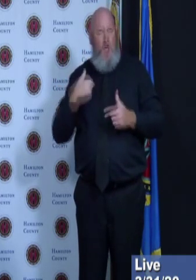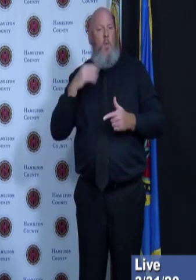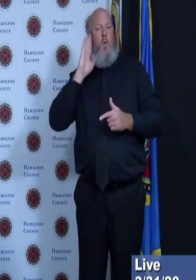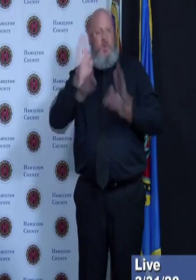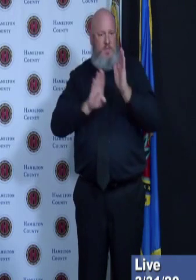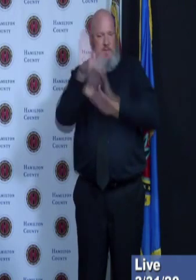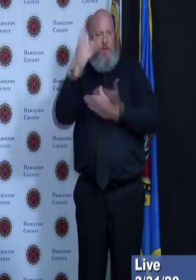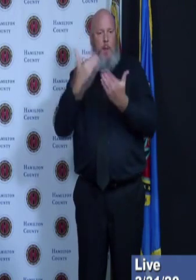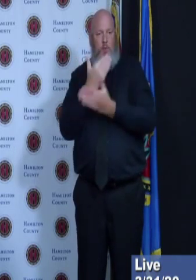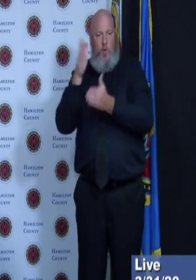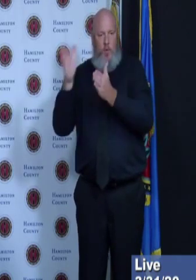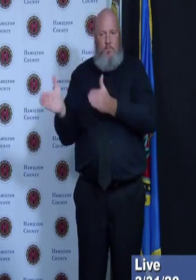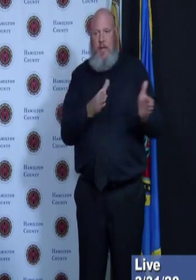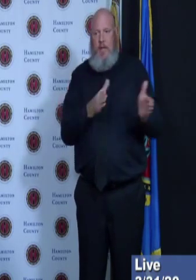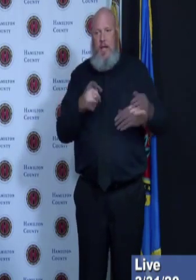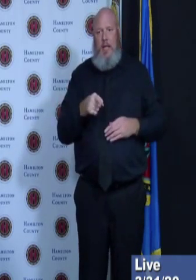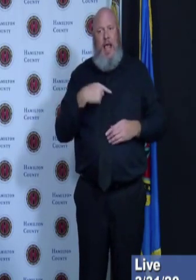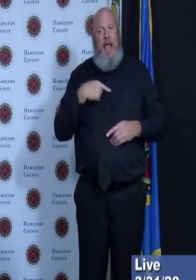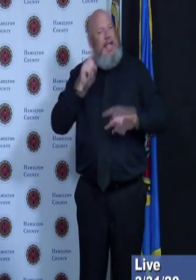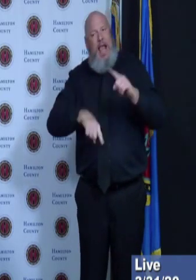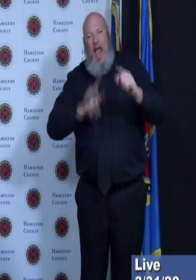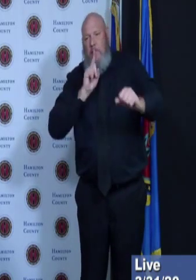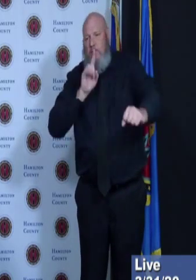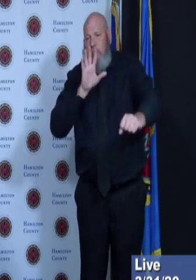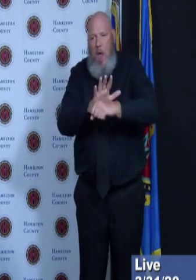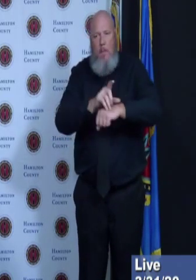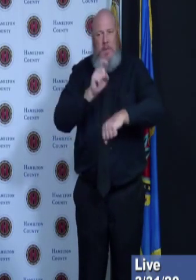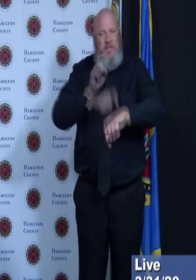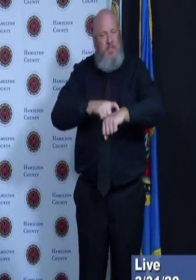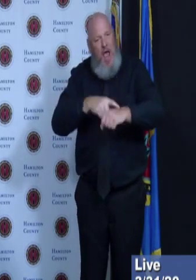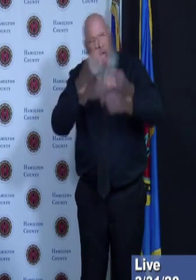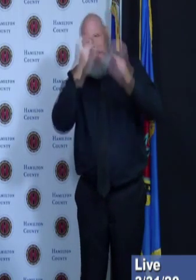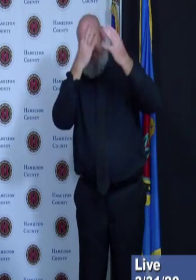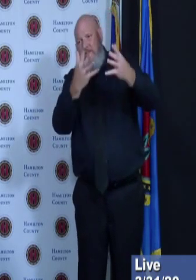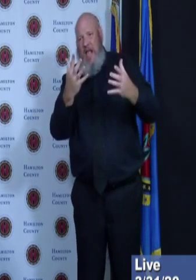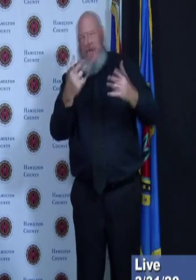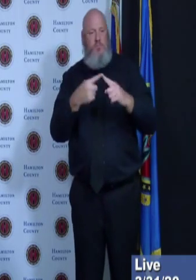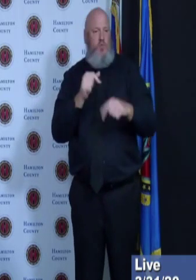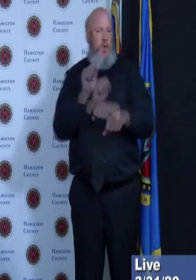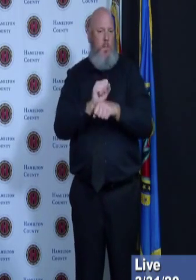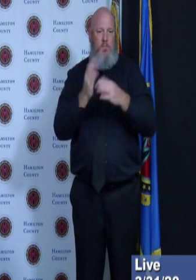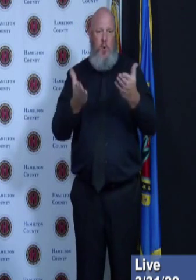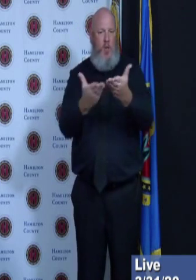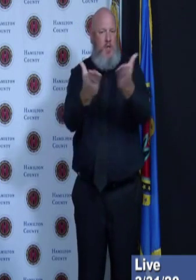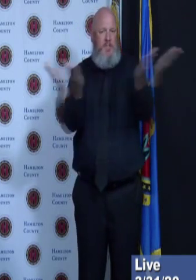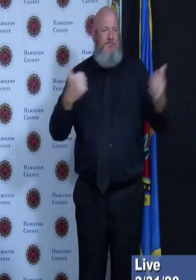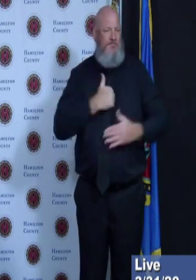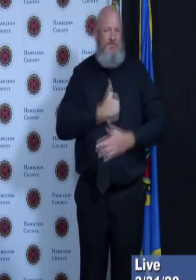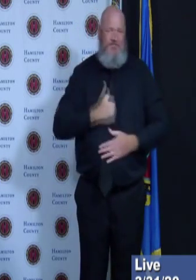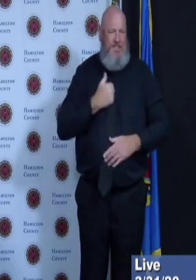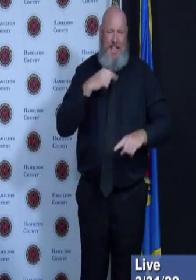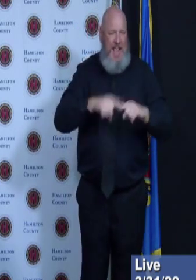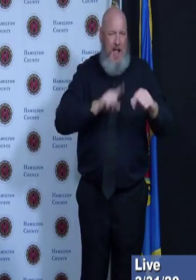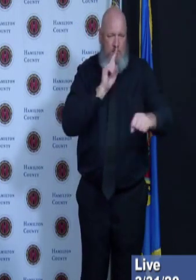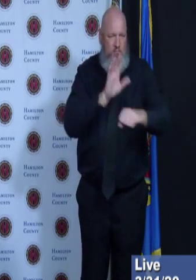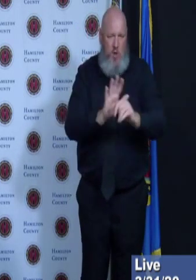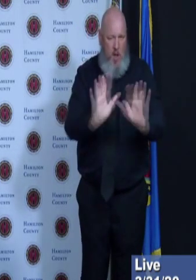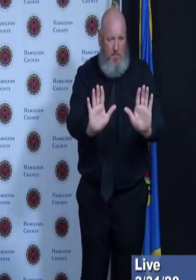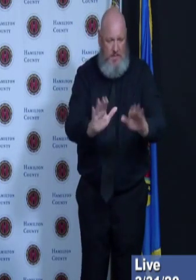timeline because I don't have that information but what I can tell you is that we've been working on it we've got something in place right now for the